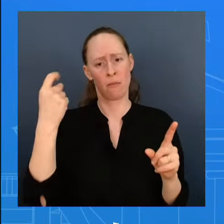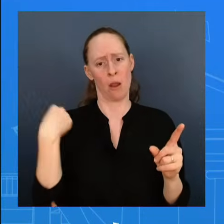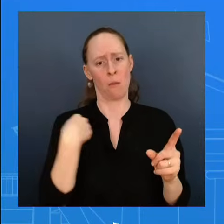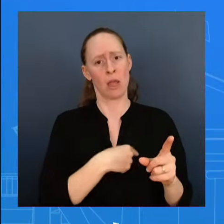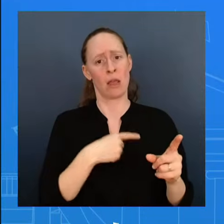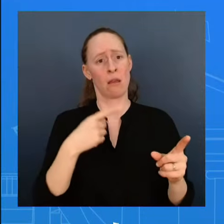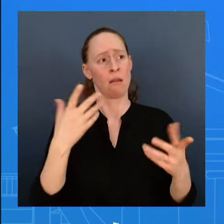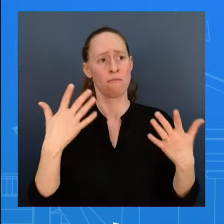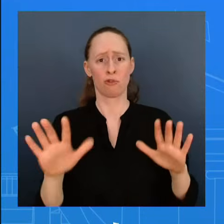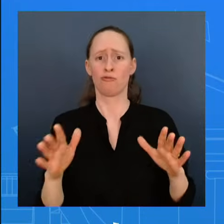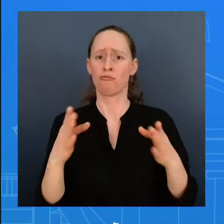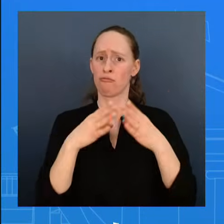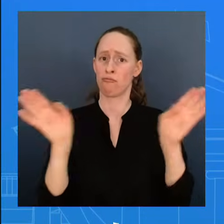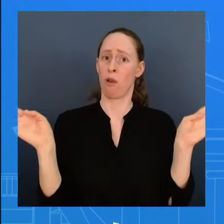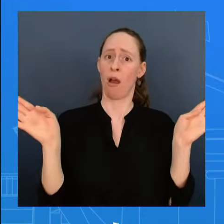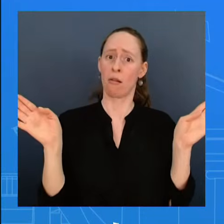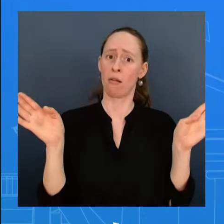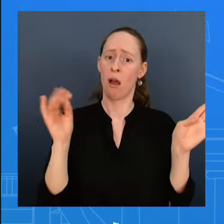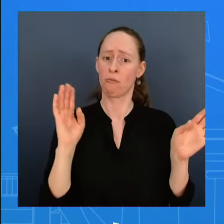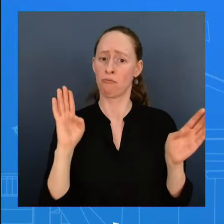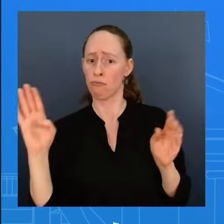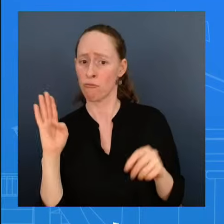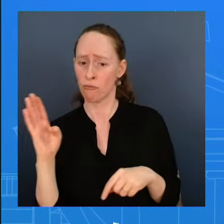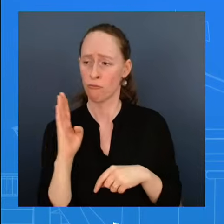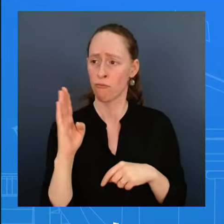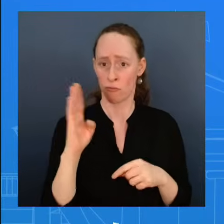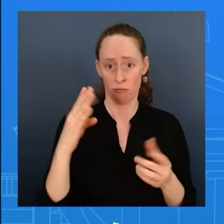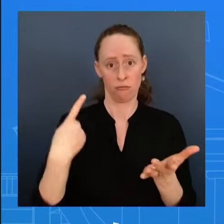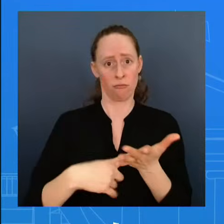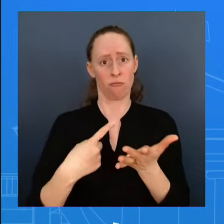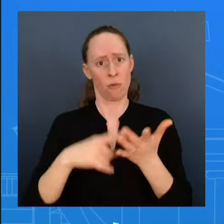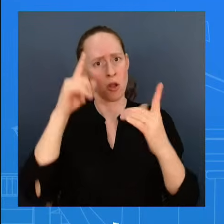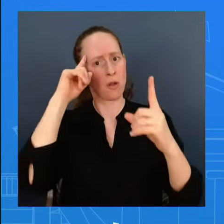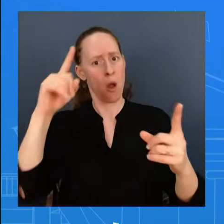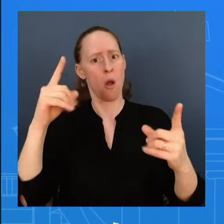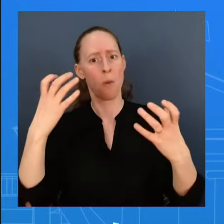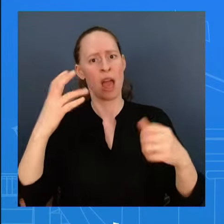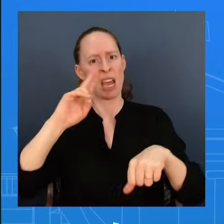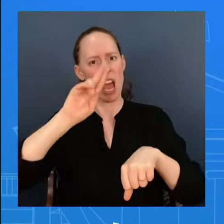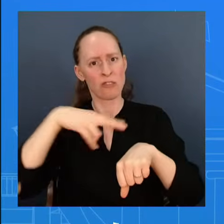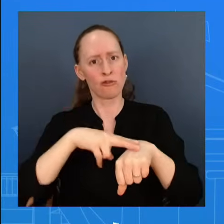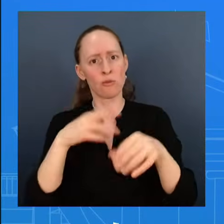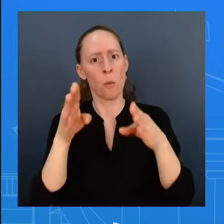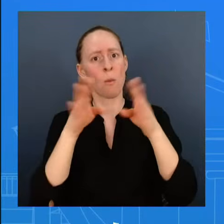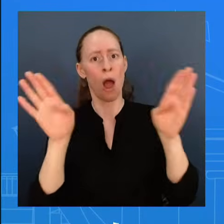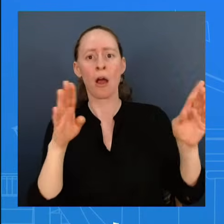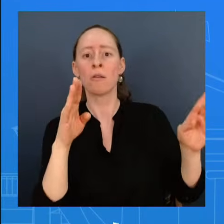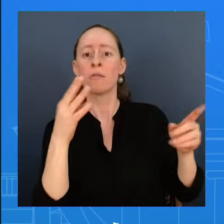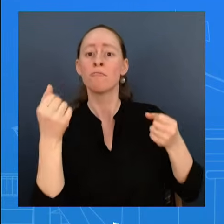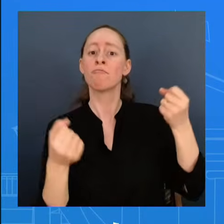charging network that everyone can use. And so, since this President, since the Biden-Harris administration,